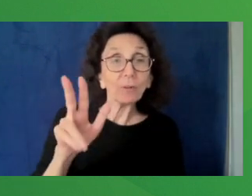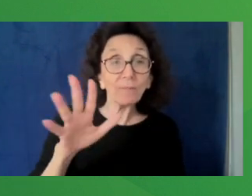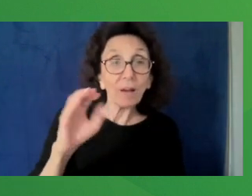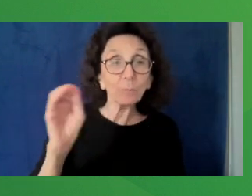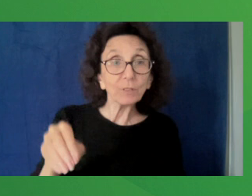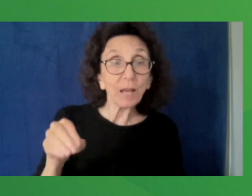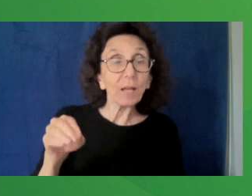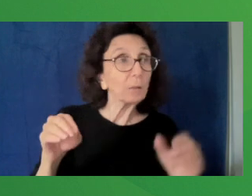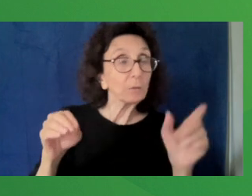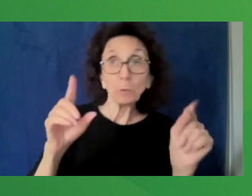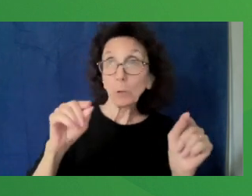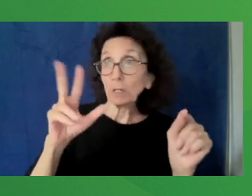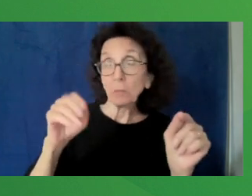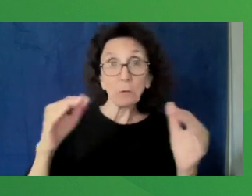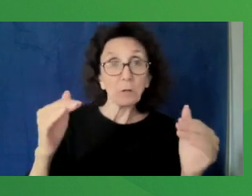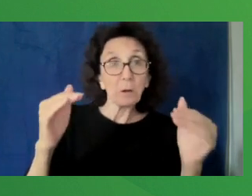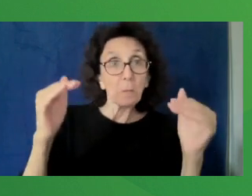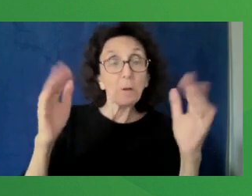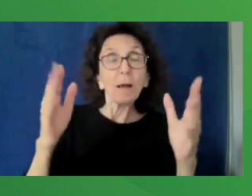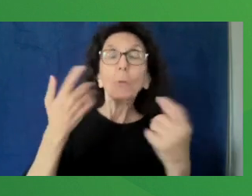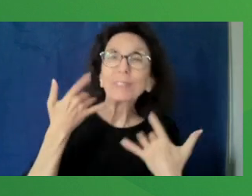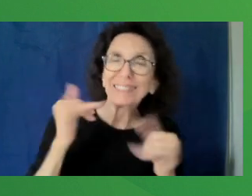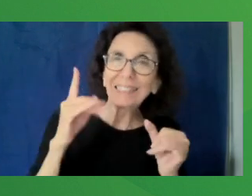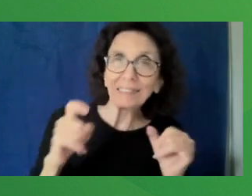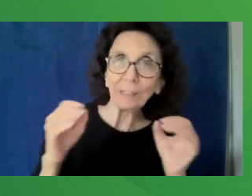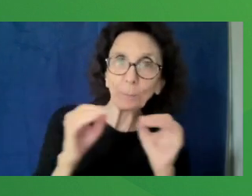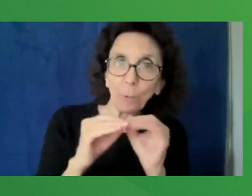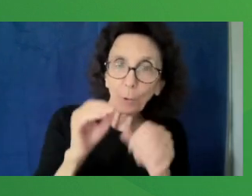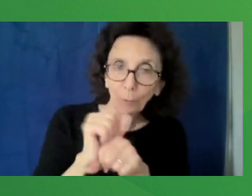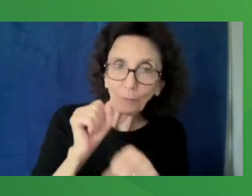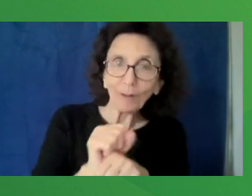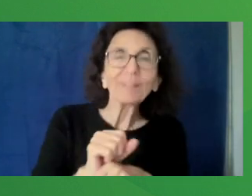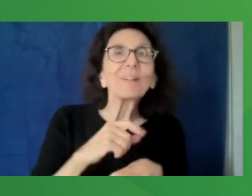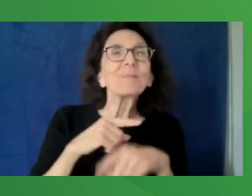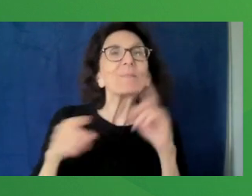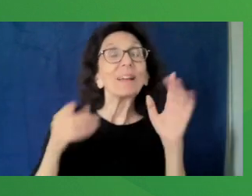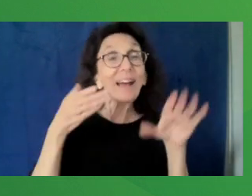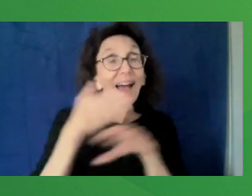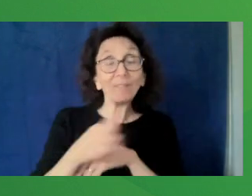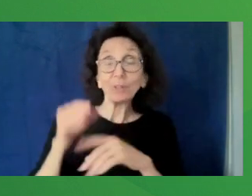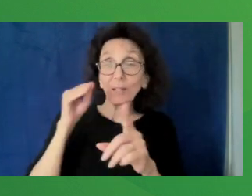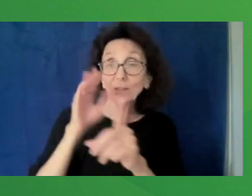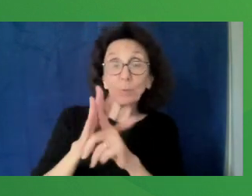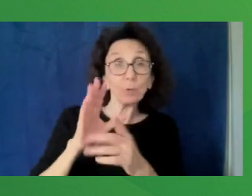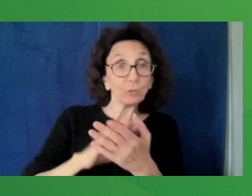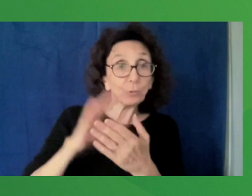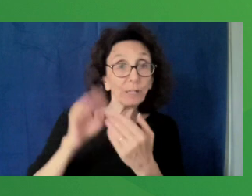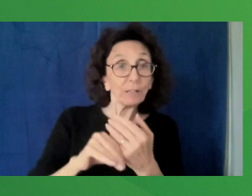see there's more work to be done here, certainly, but after exposure to the curriculum, students are